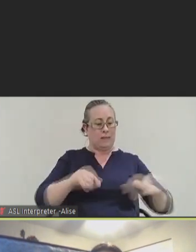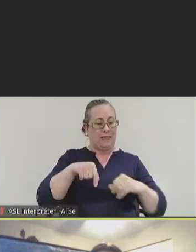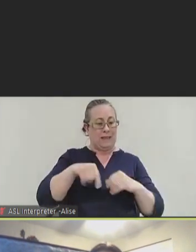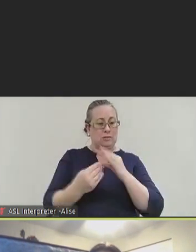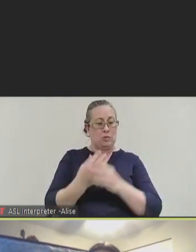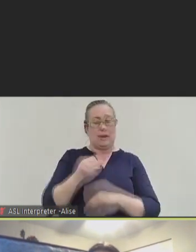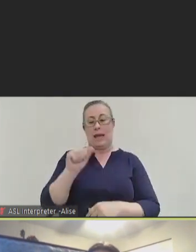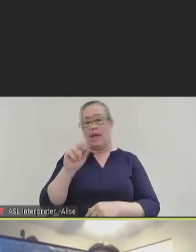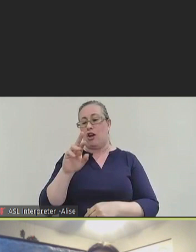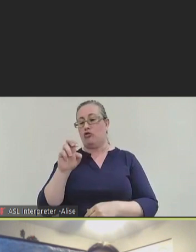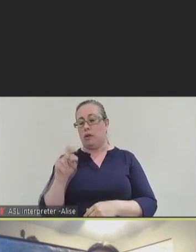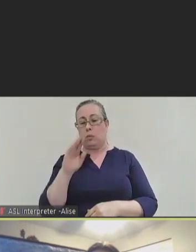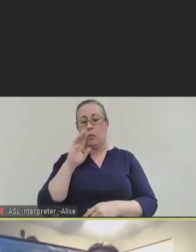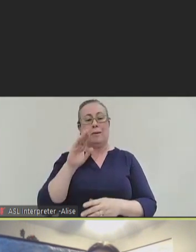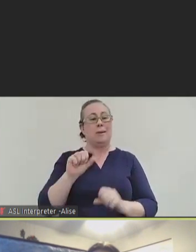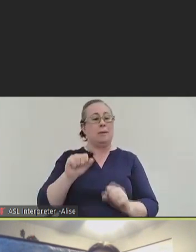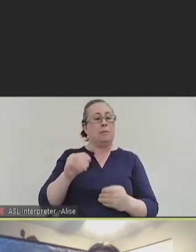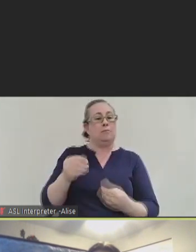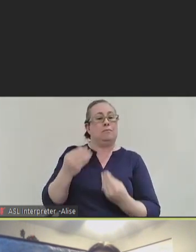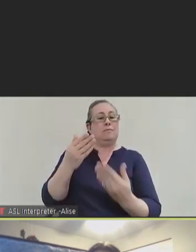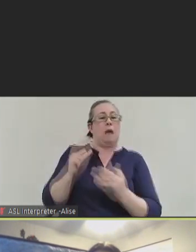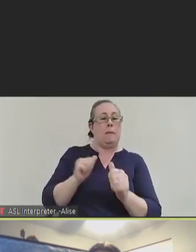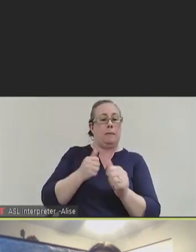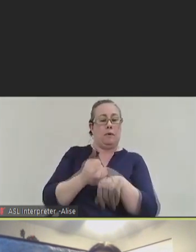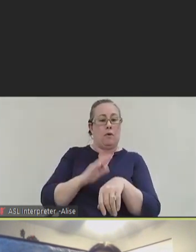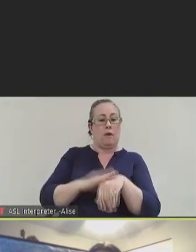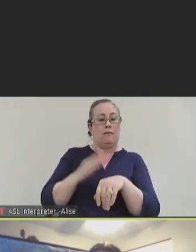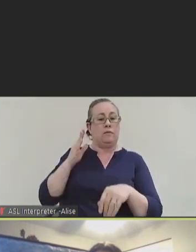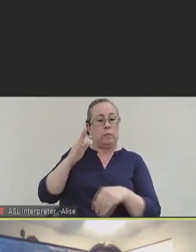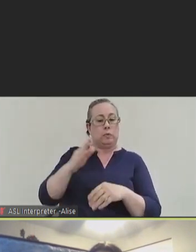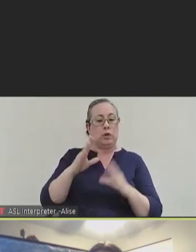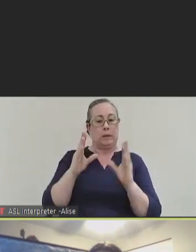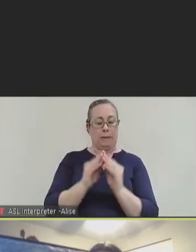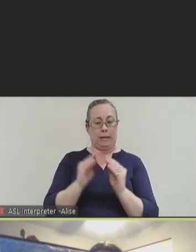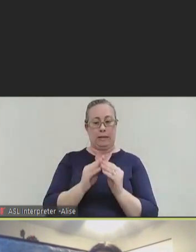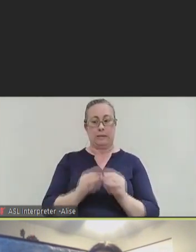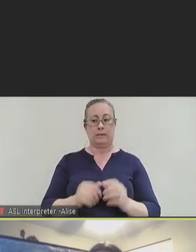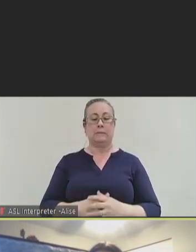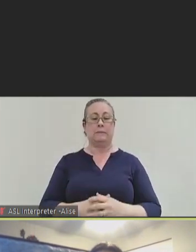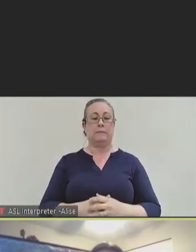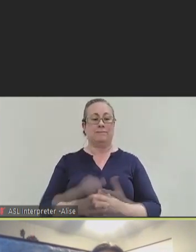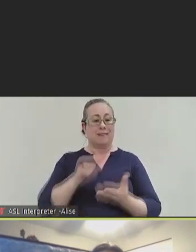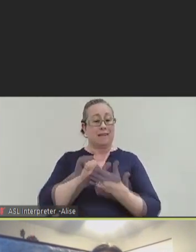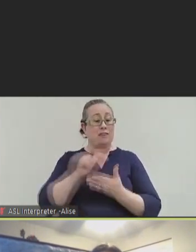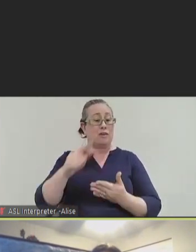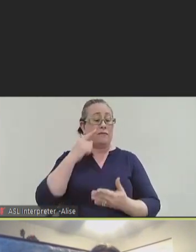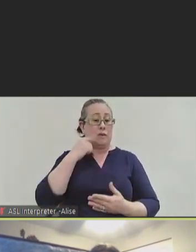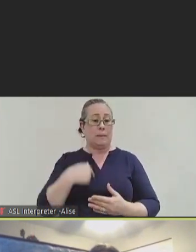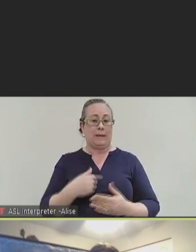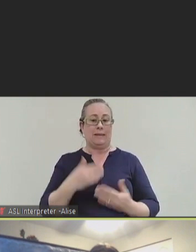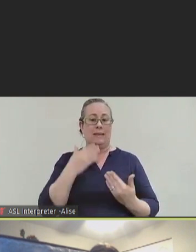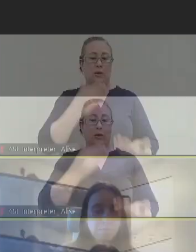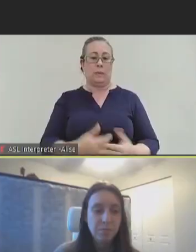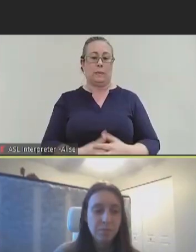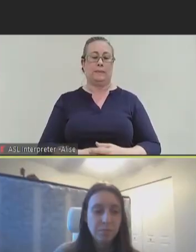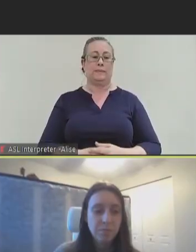able to provide updates on that at any future meetings. And that was it for me, thank you.